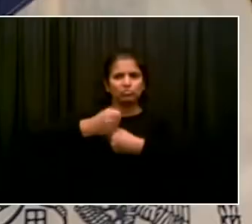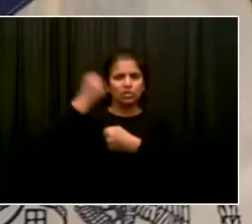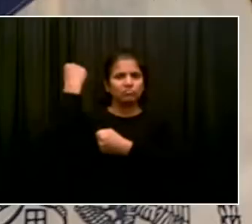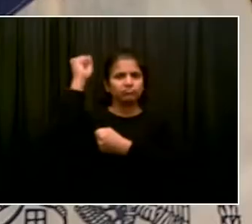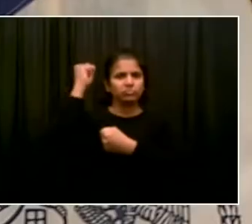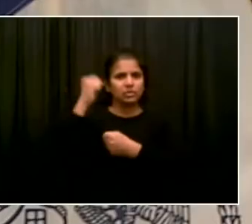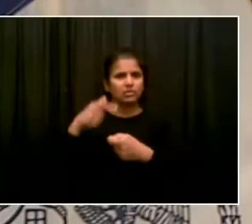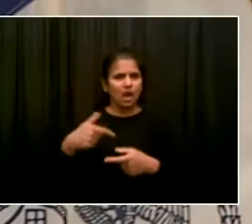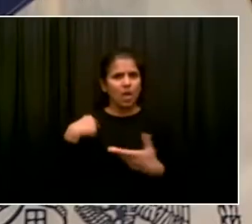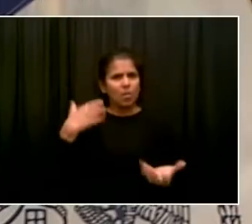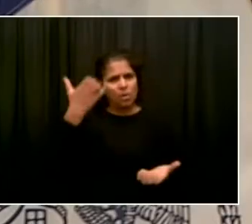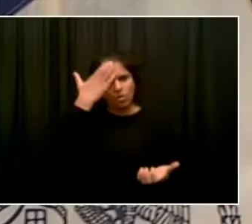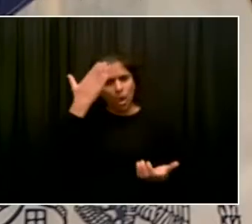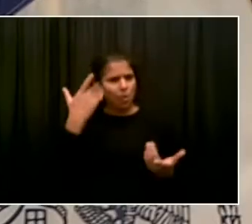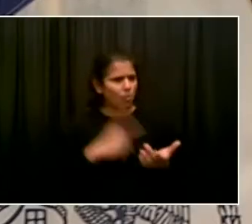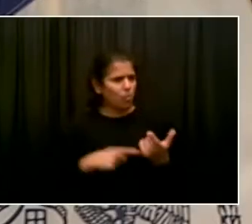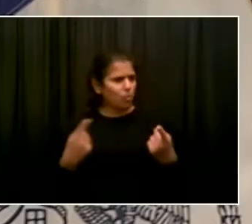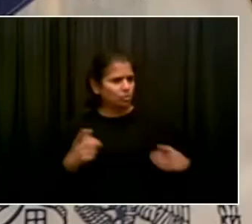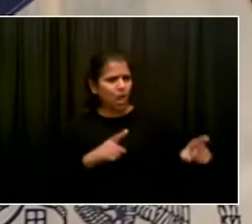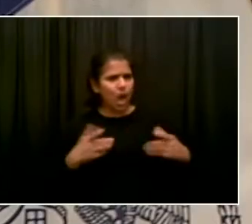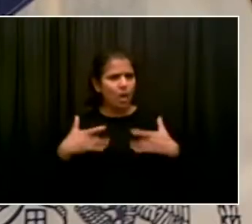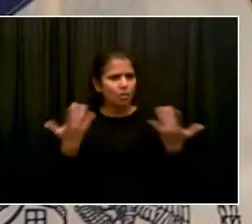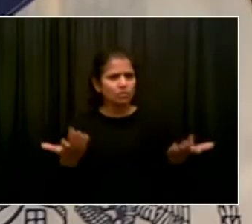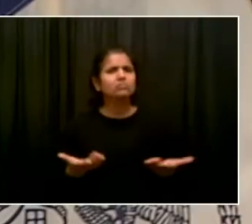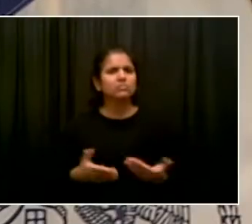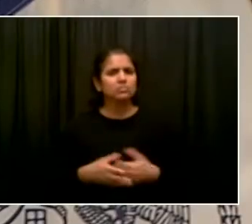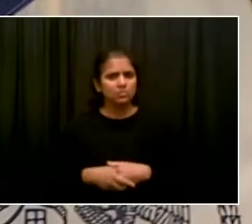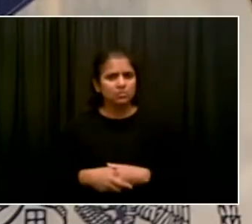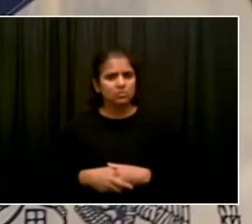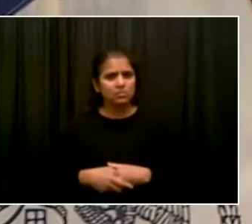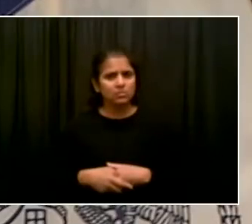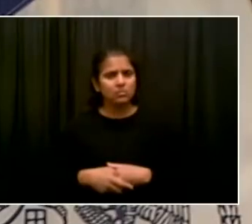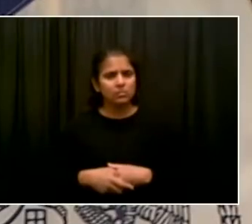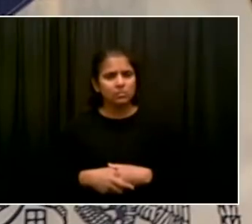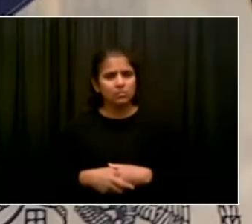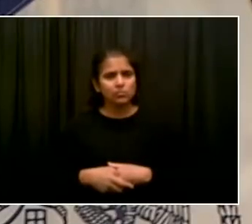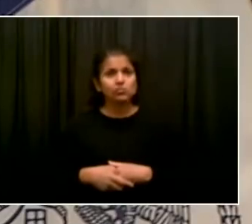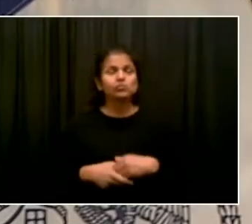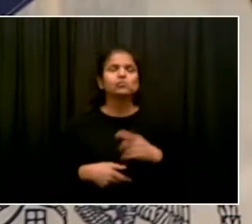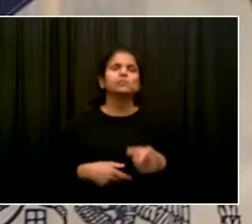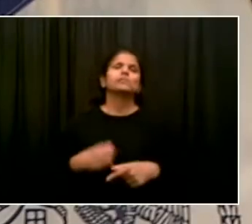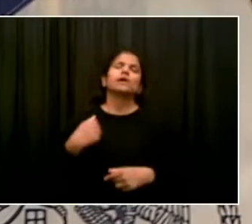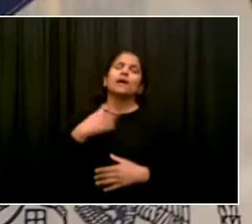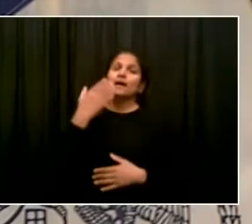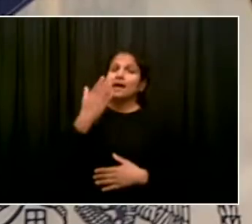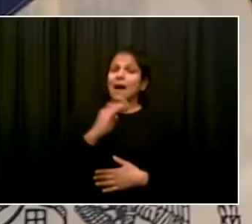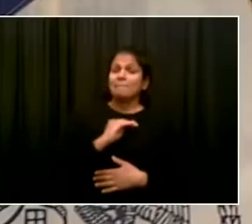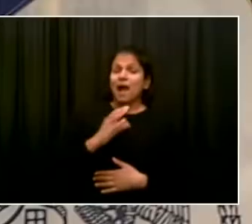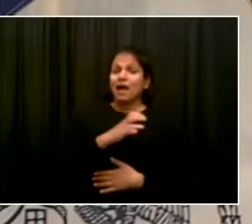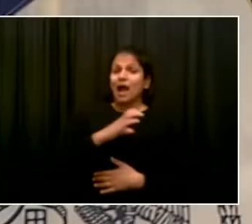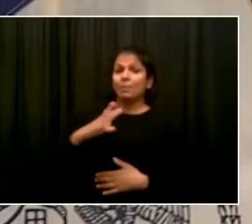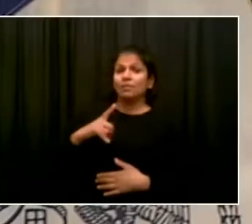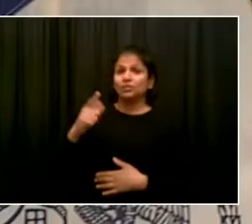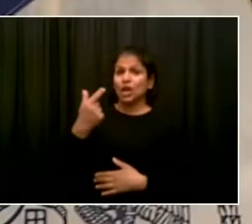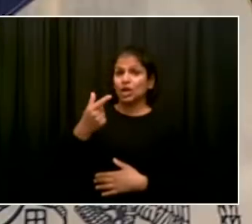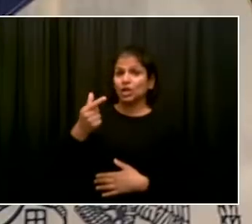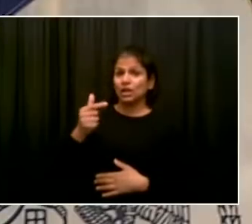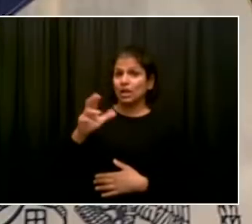REDHOOK. IF YOU COULD ANSWER THAT AND ALSO POSSIBLE